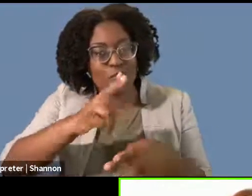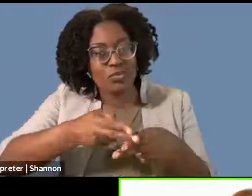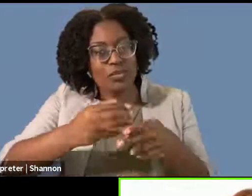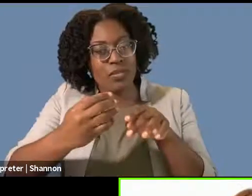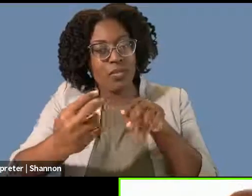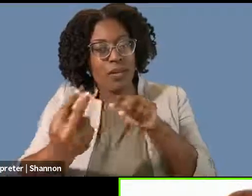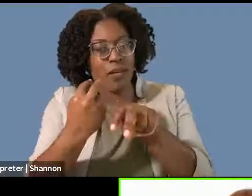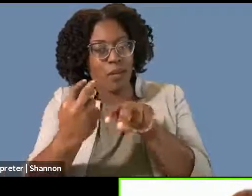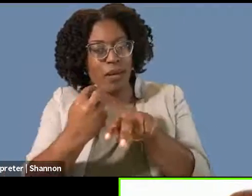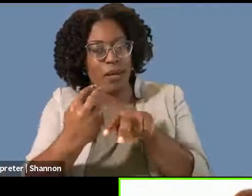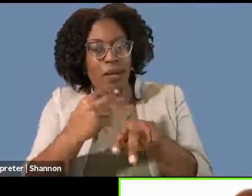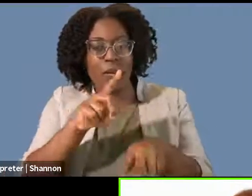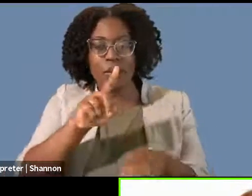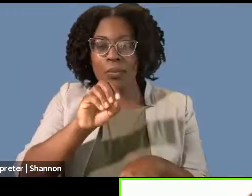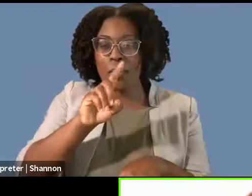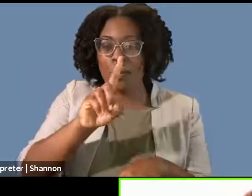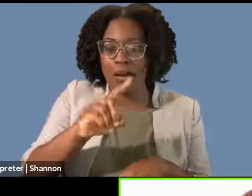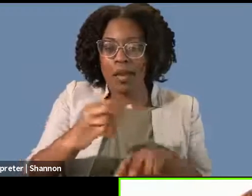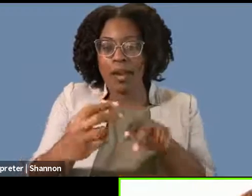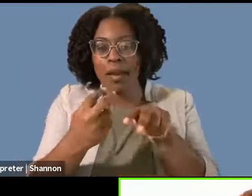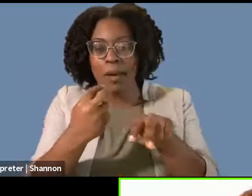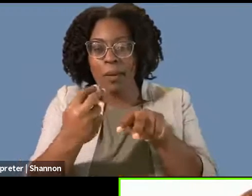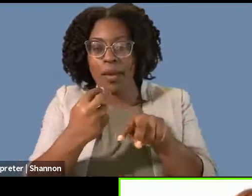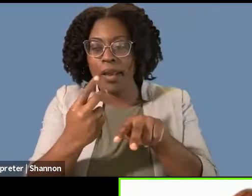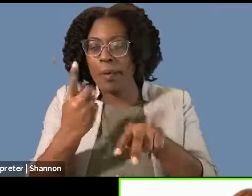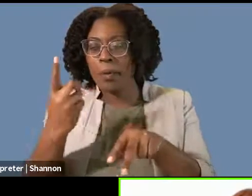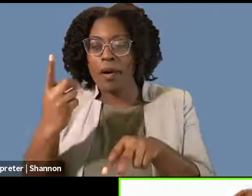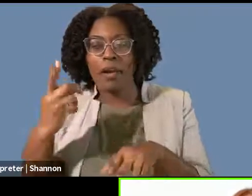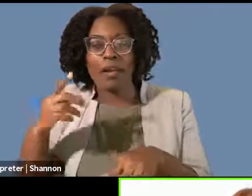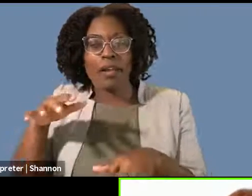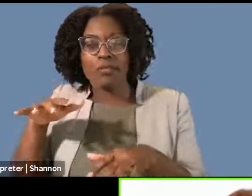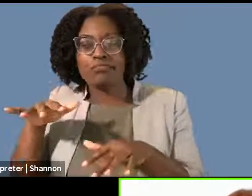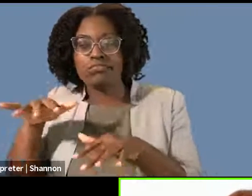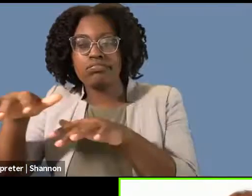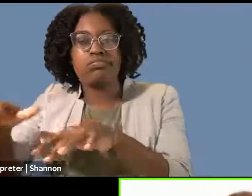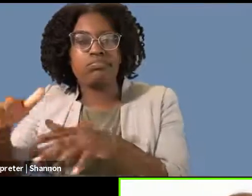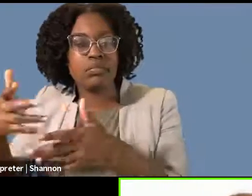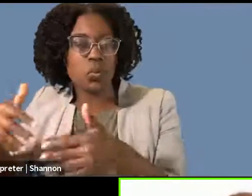you know, just our jobs and because of, you know, culture, but that's, you know,